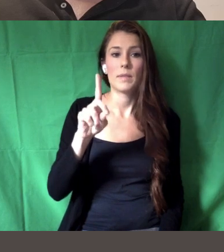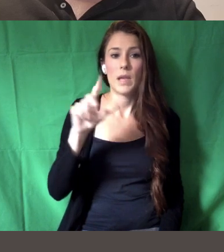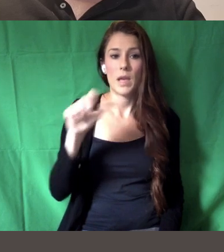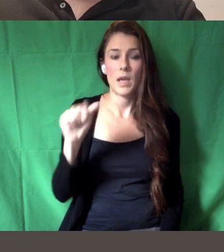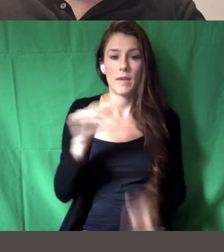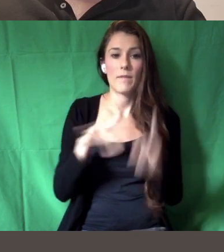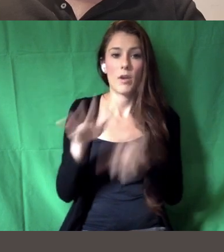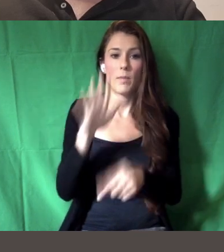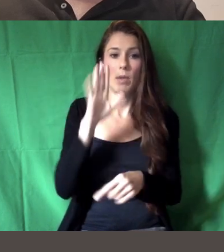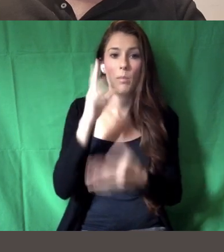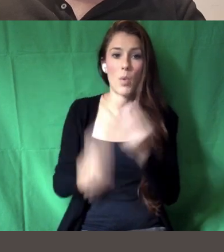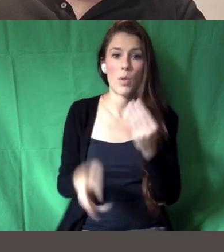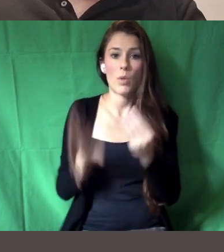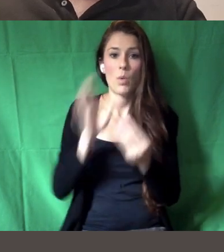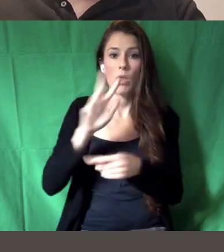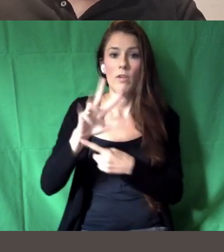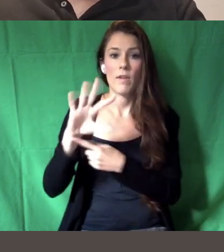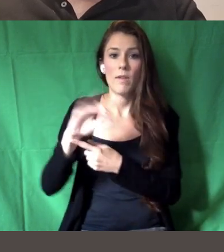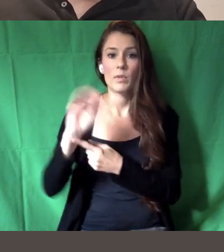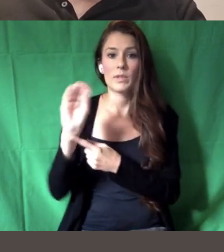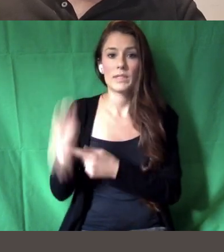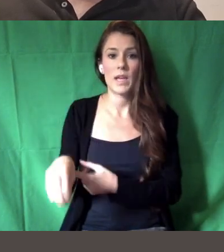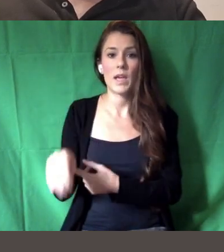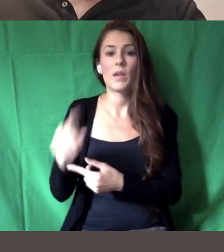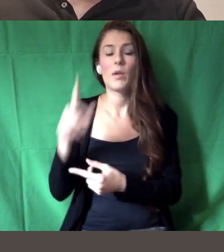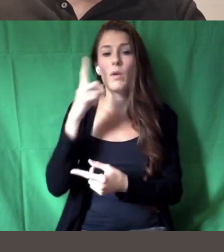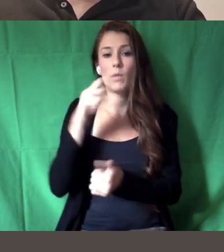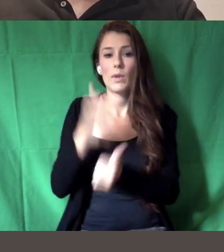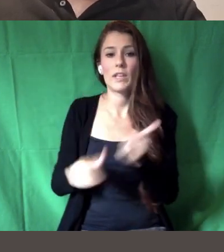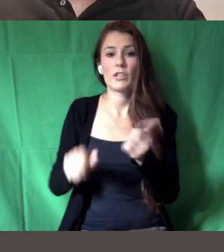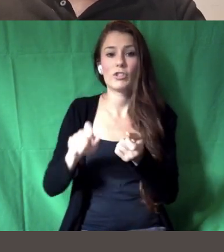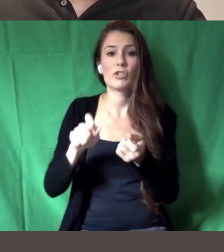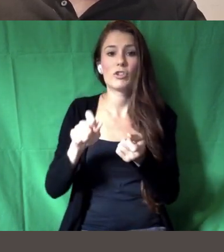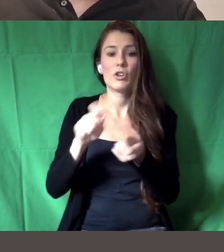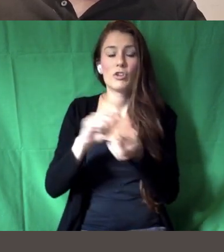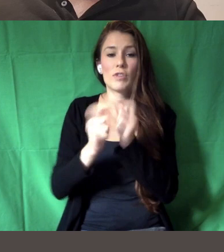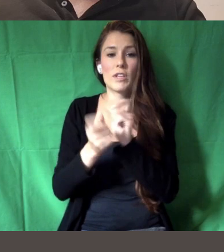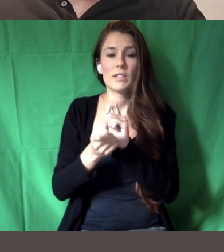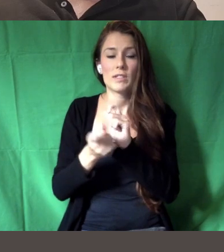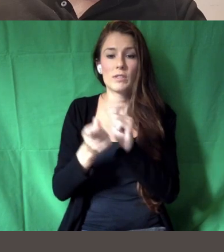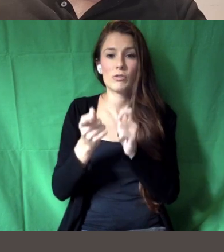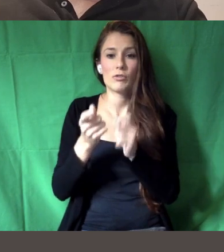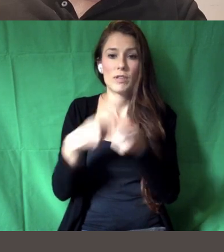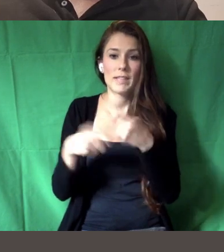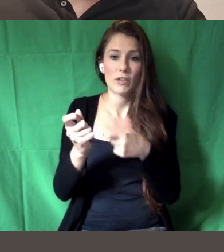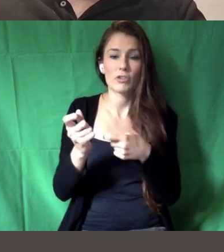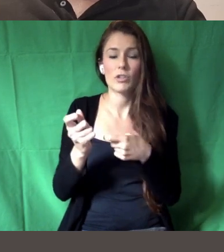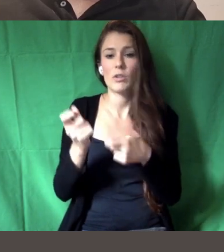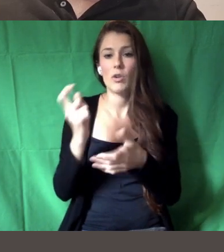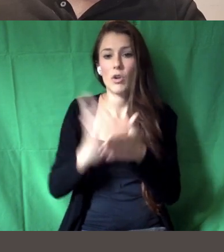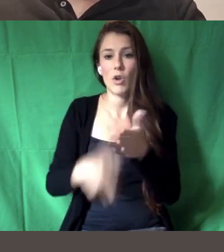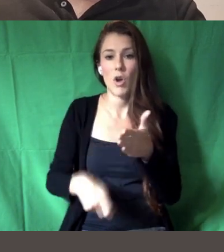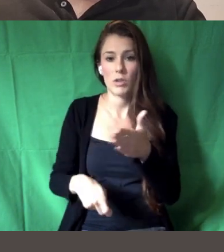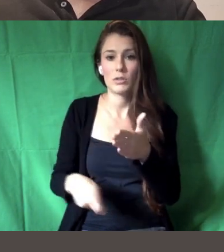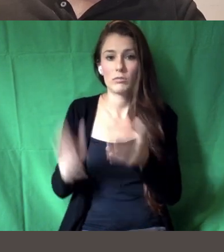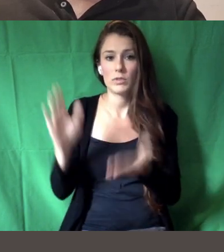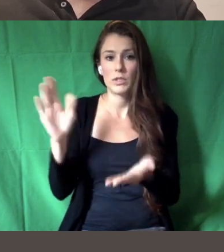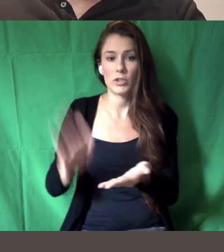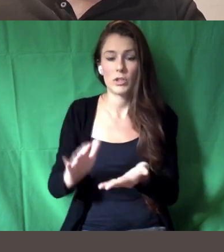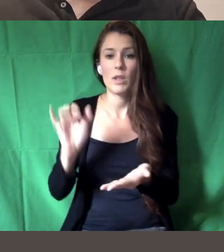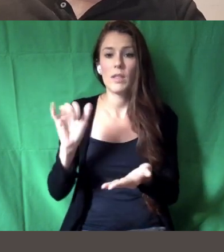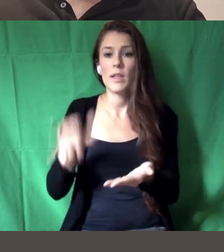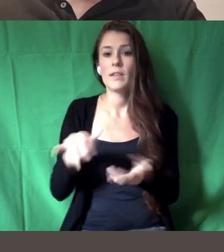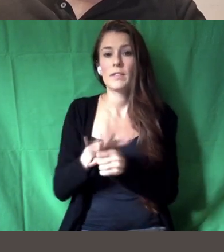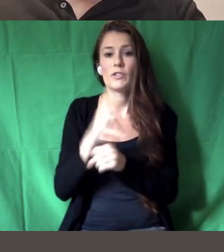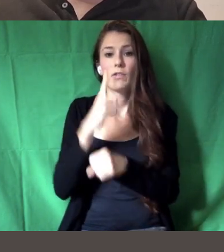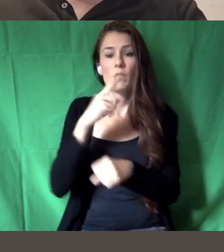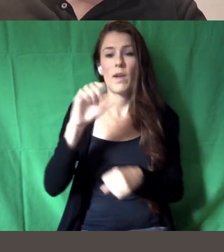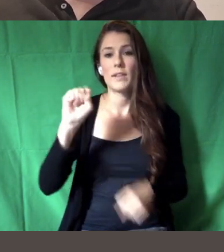65% transaction cost reduction, provided the 30% performance improvement is sufficient for SLA.